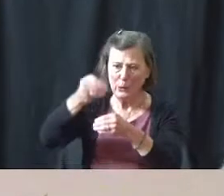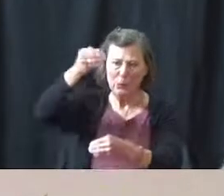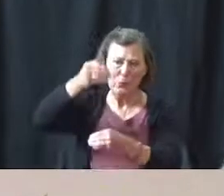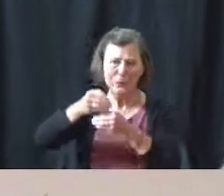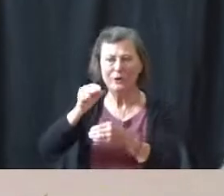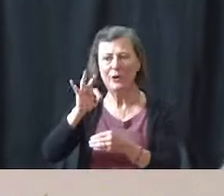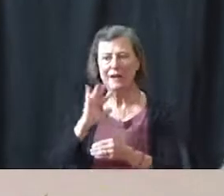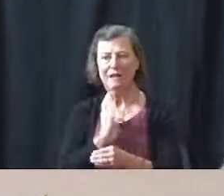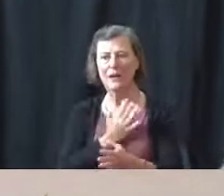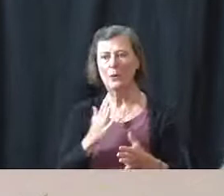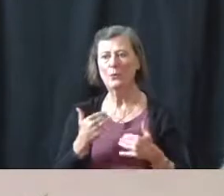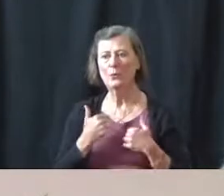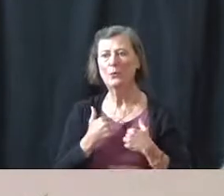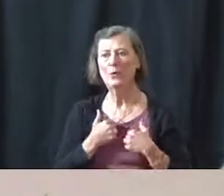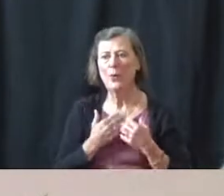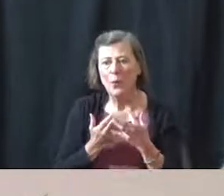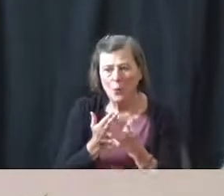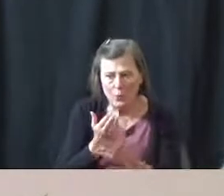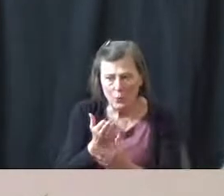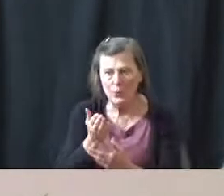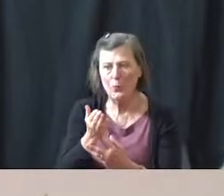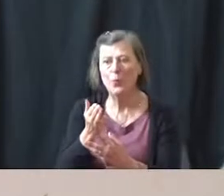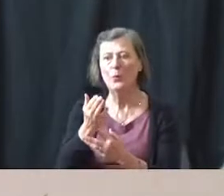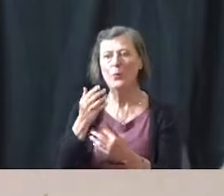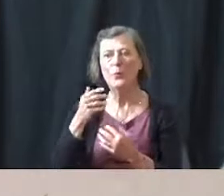behold the world.